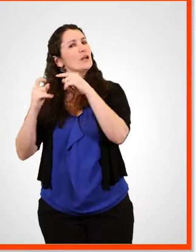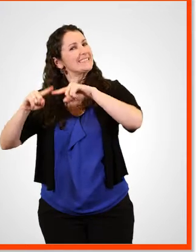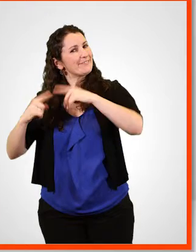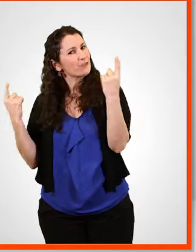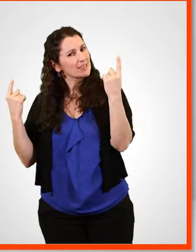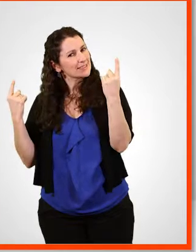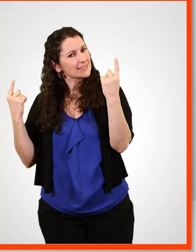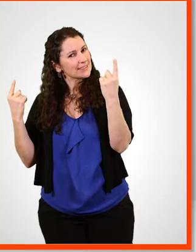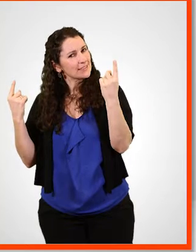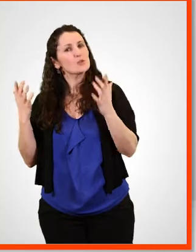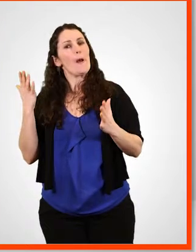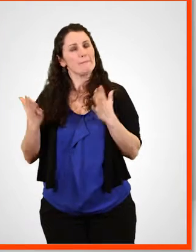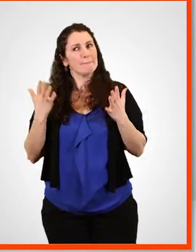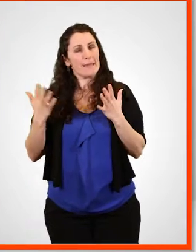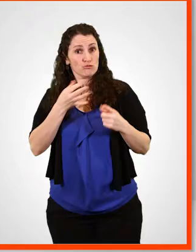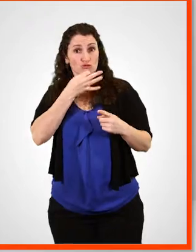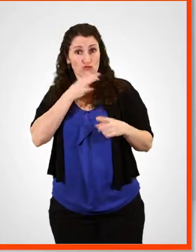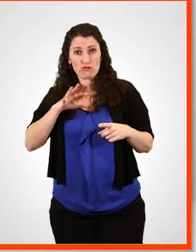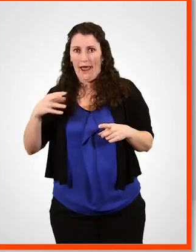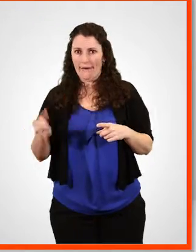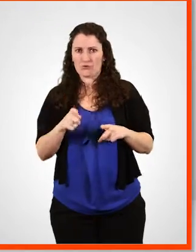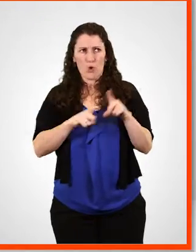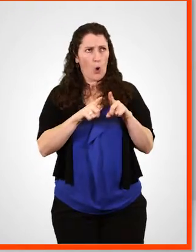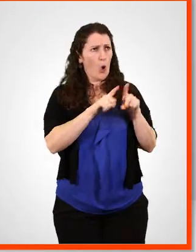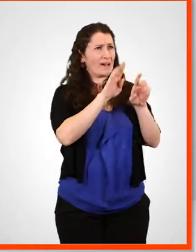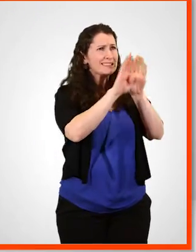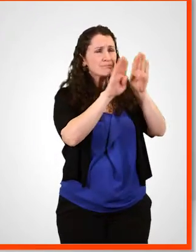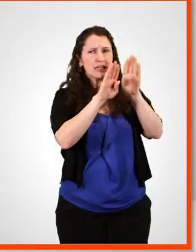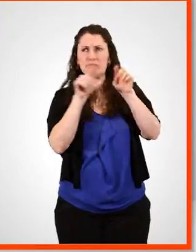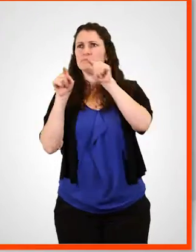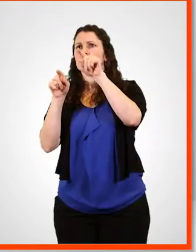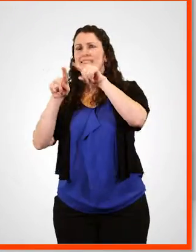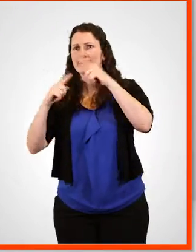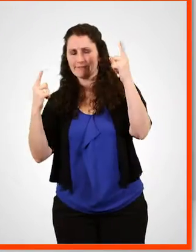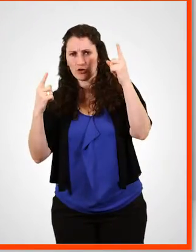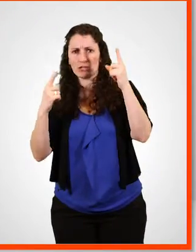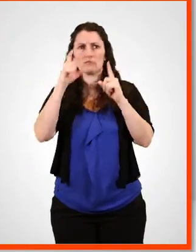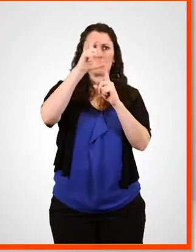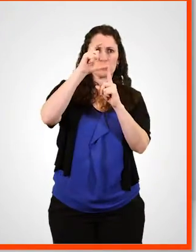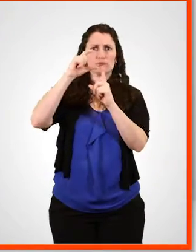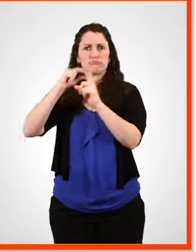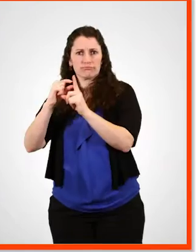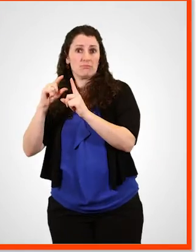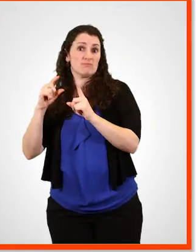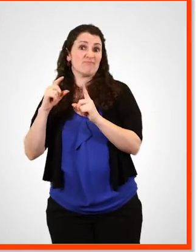so in the end children have lots of pairs to learn in terms of upper and lower case letters.